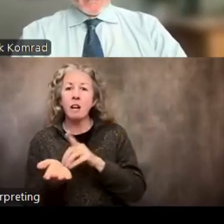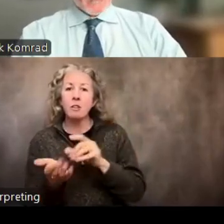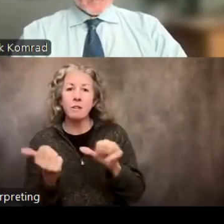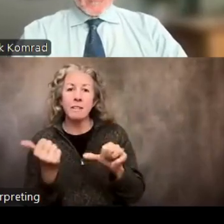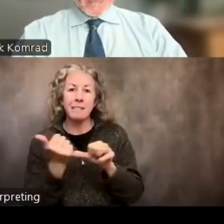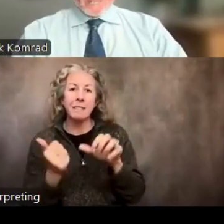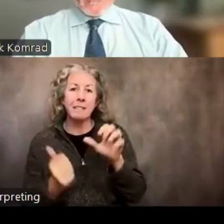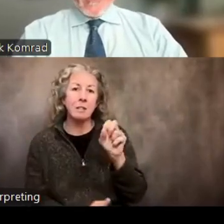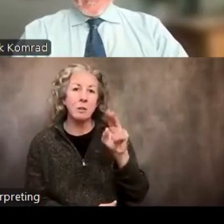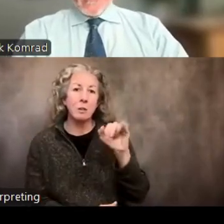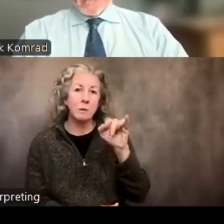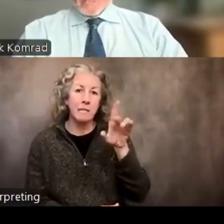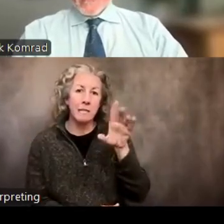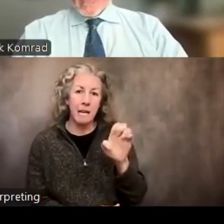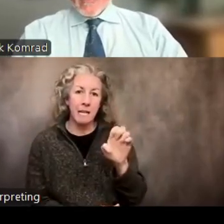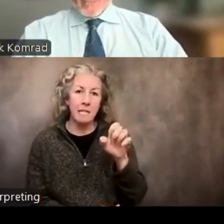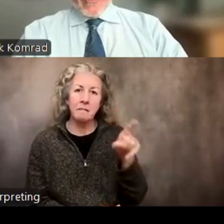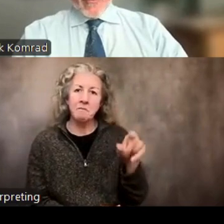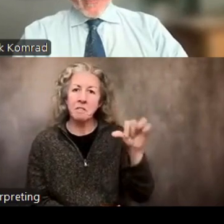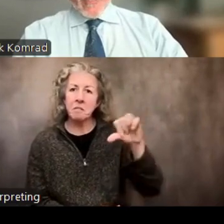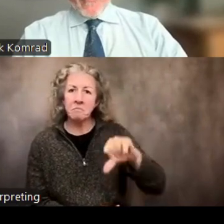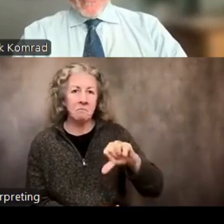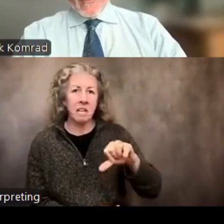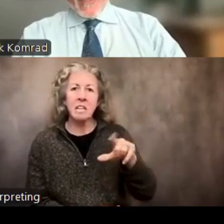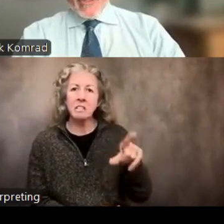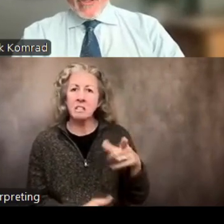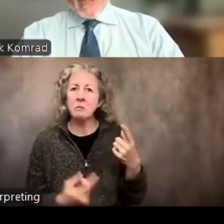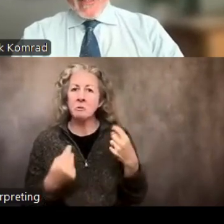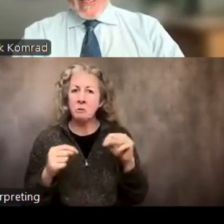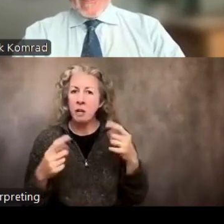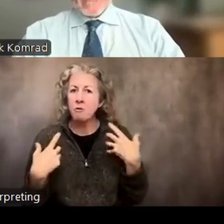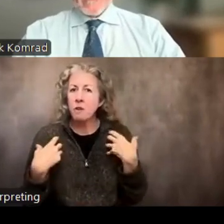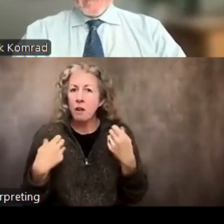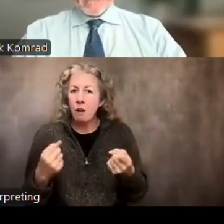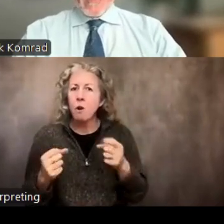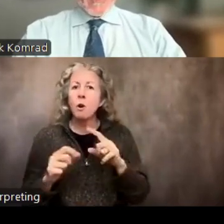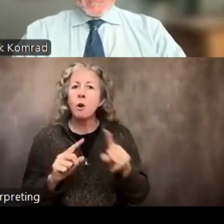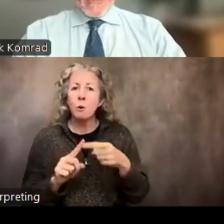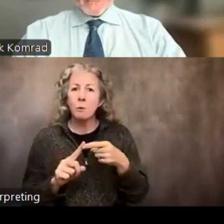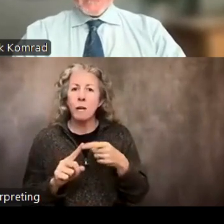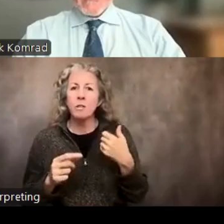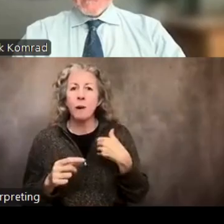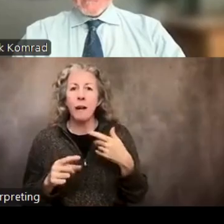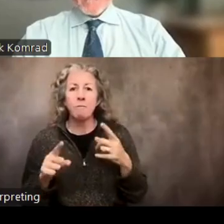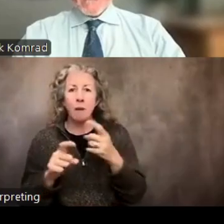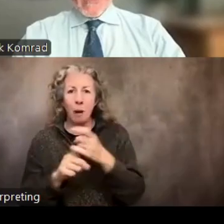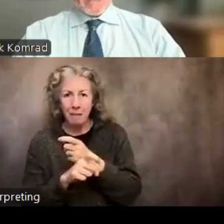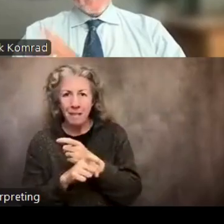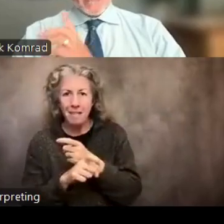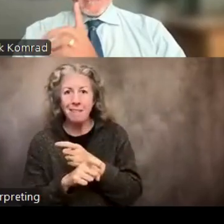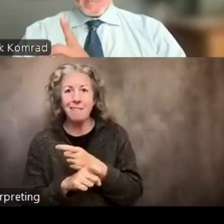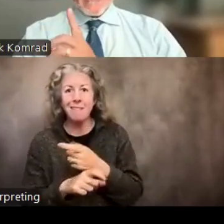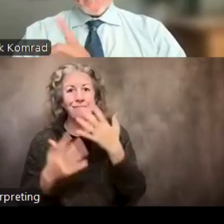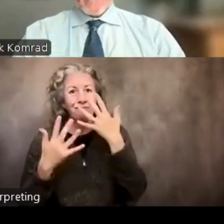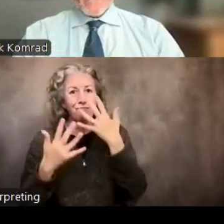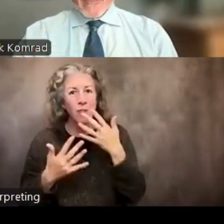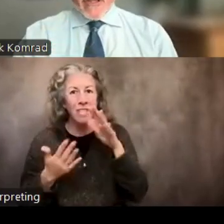declined, and was on the road to recovery when she had complications and ended up dying, but not from physician